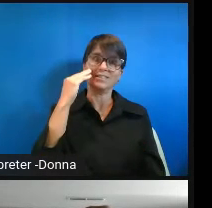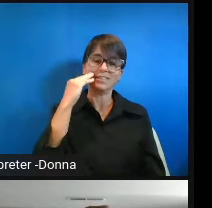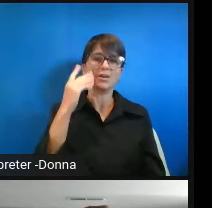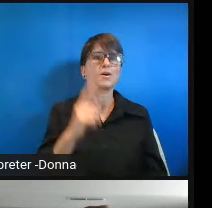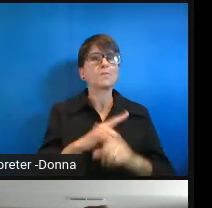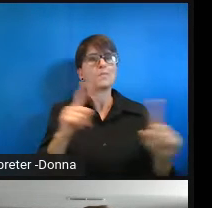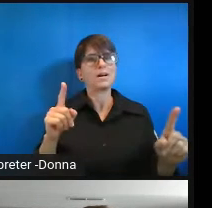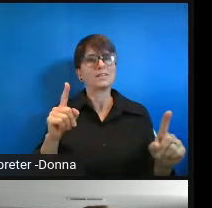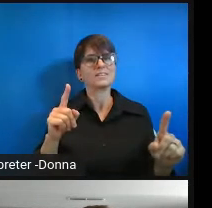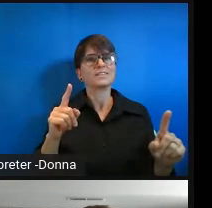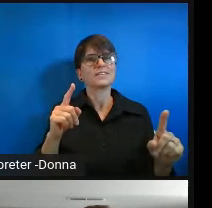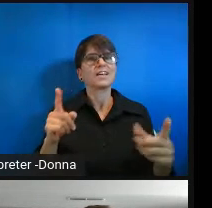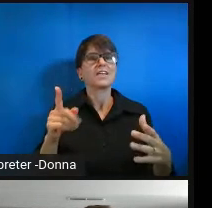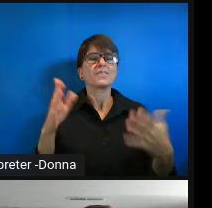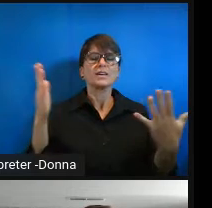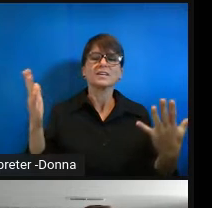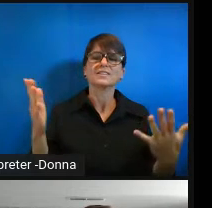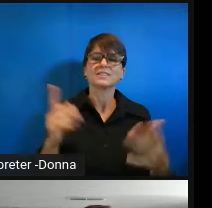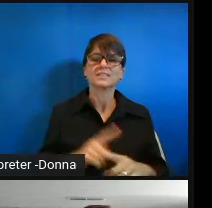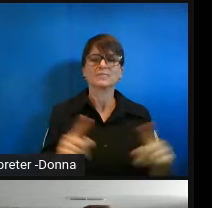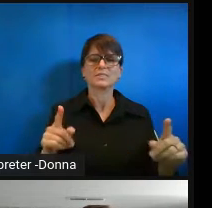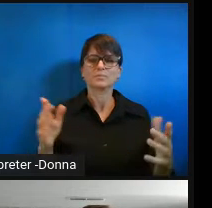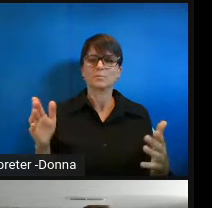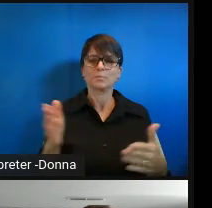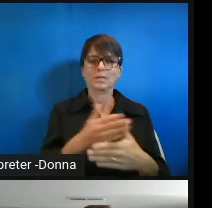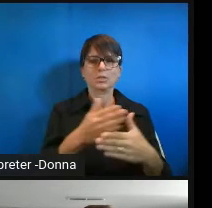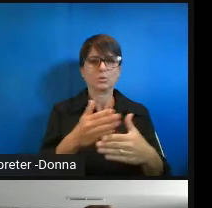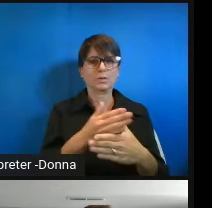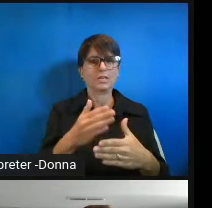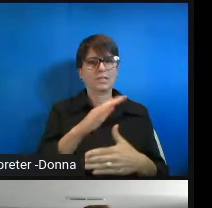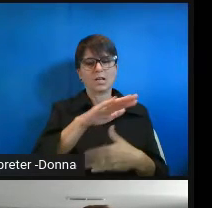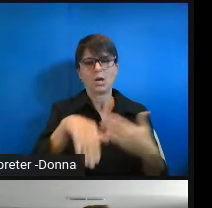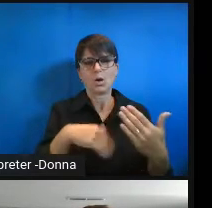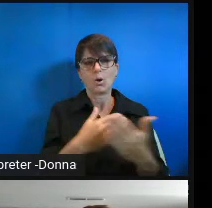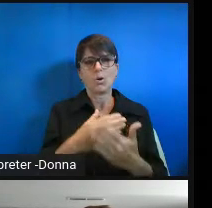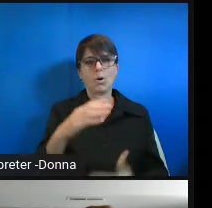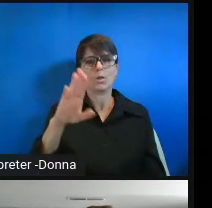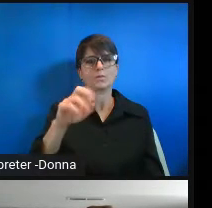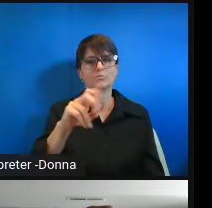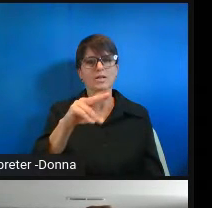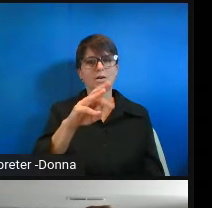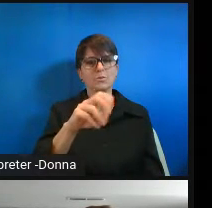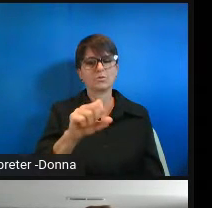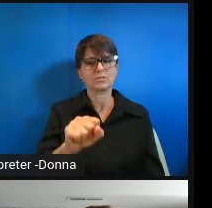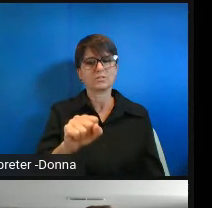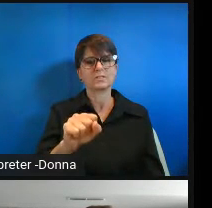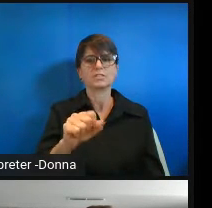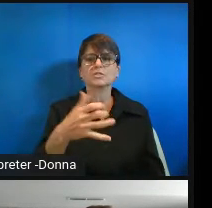can be wildly inconsistent, and still it largely requires JavaScript to work.